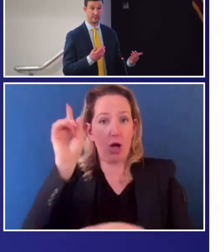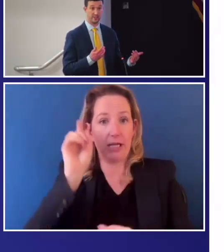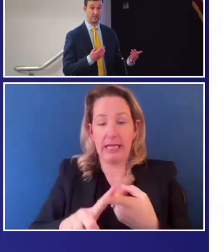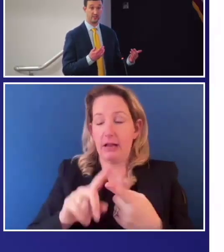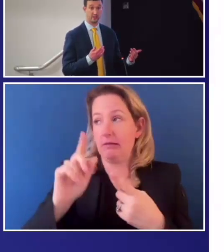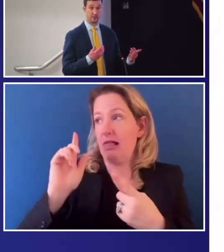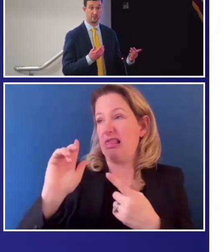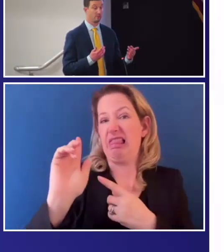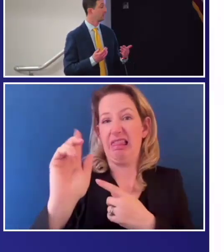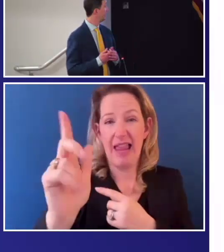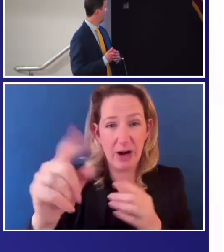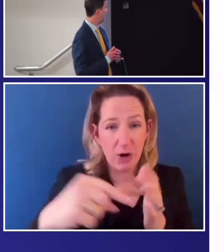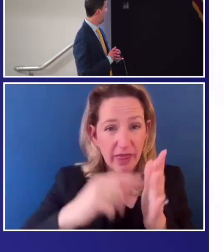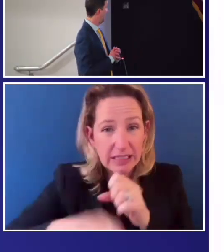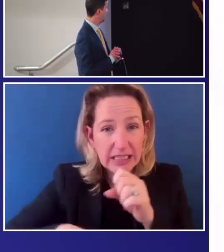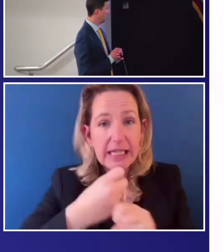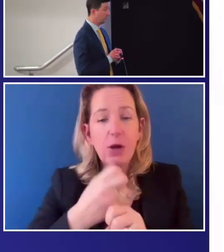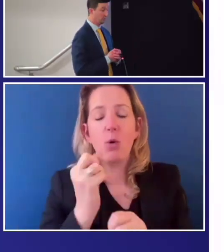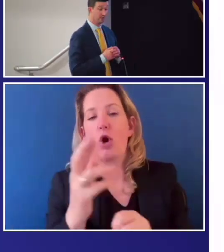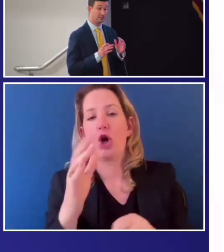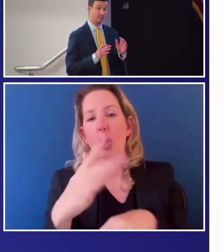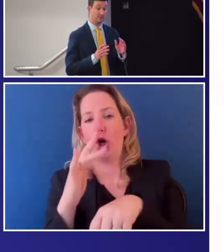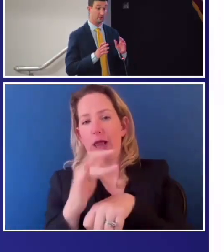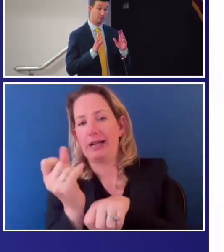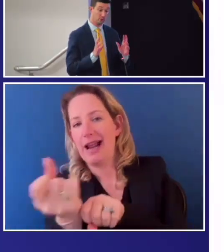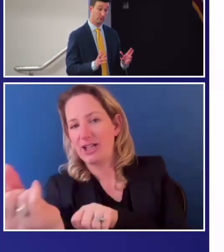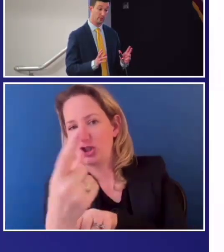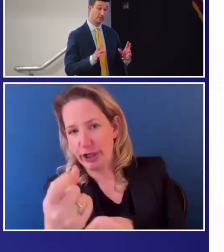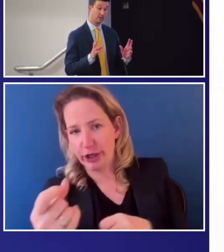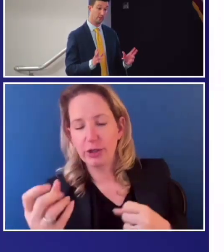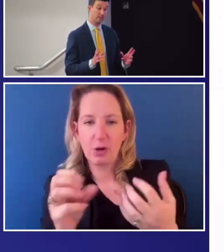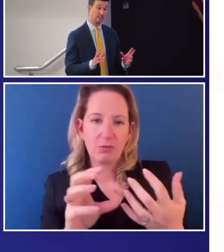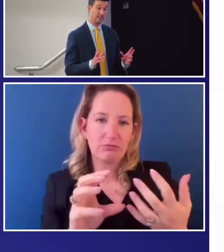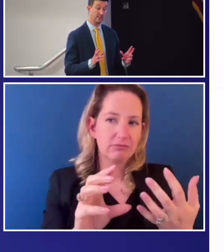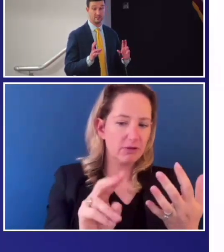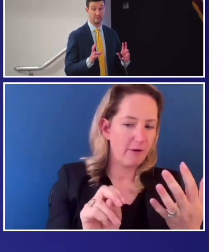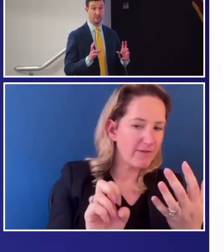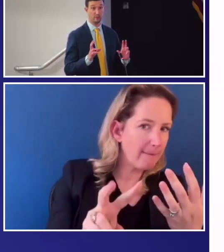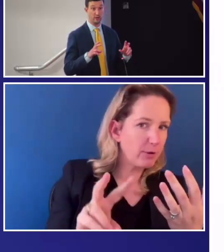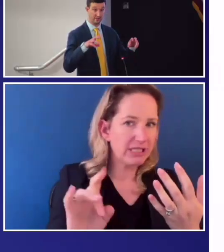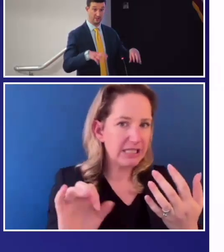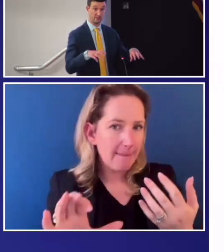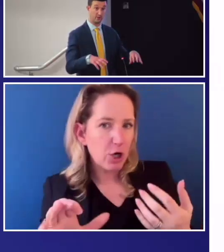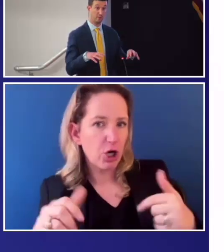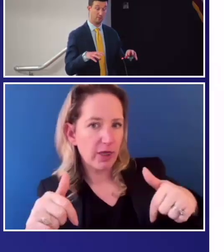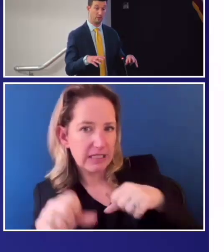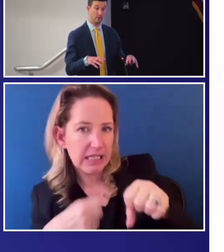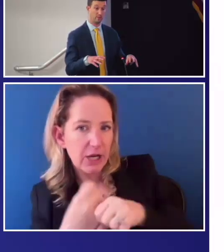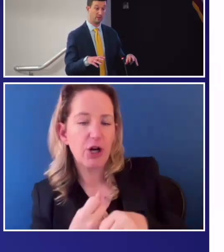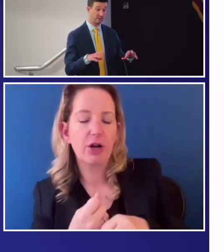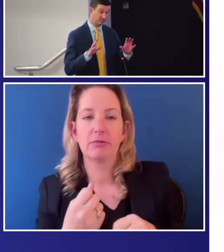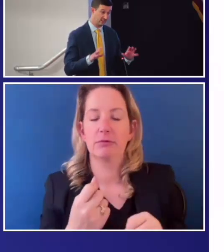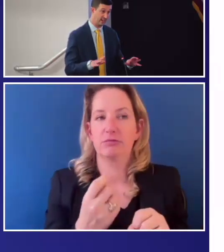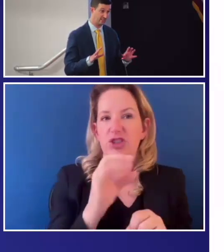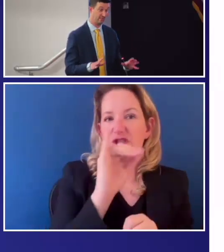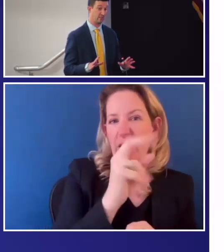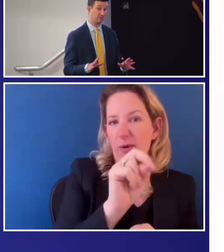next year. So this is the most recent and updated data that's available at this current moment, but it is not the final